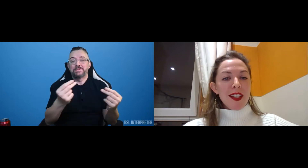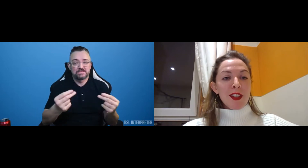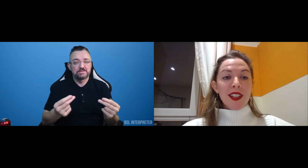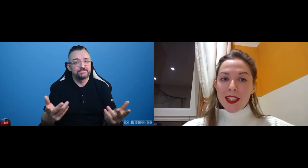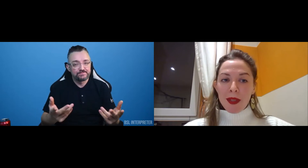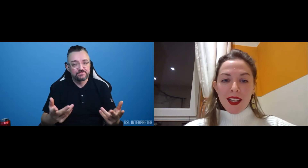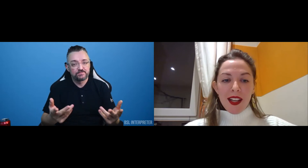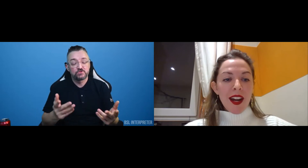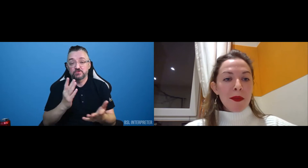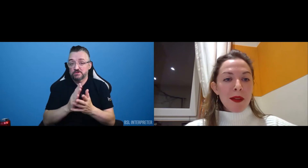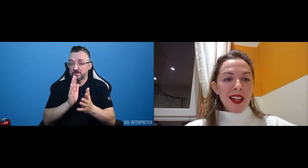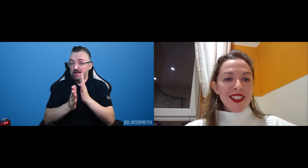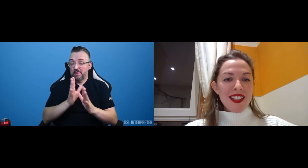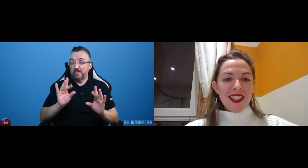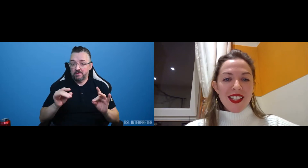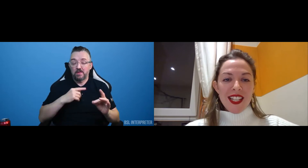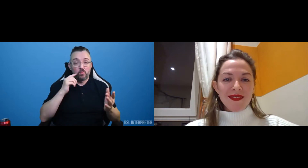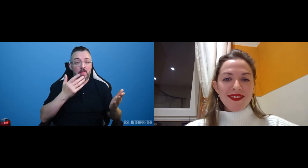So that's me, and I'm gonna pass on to Tiia.